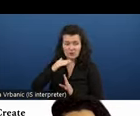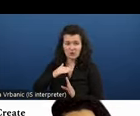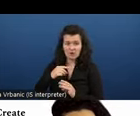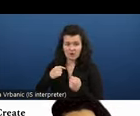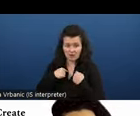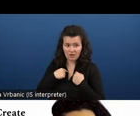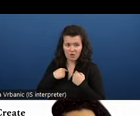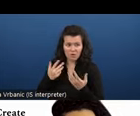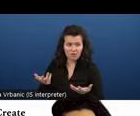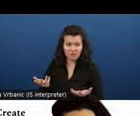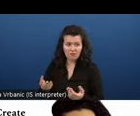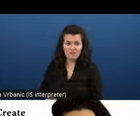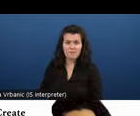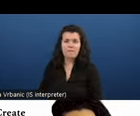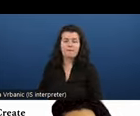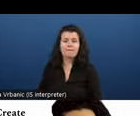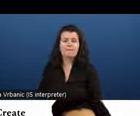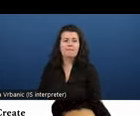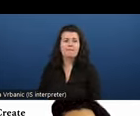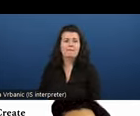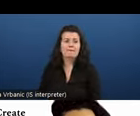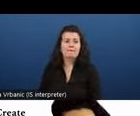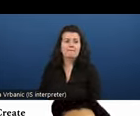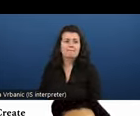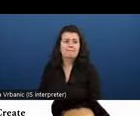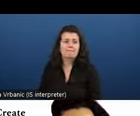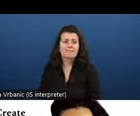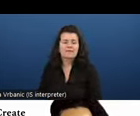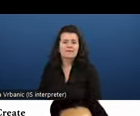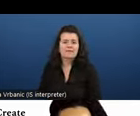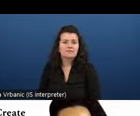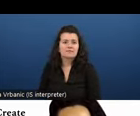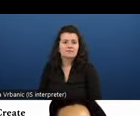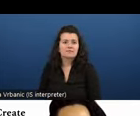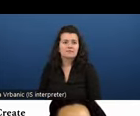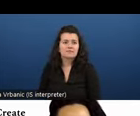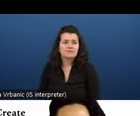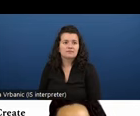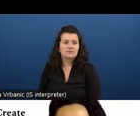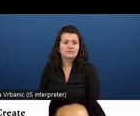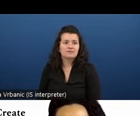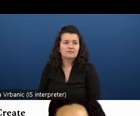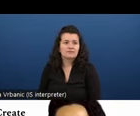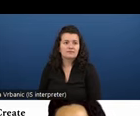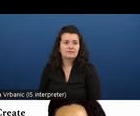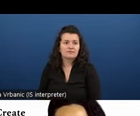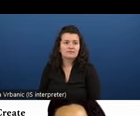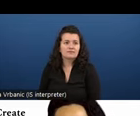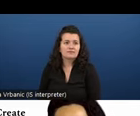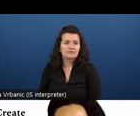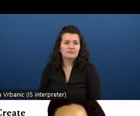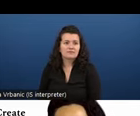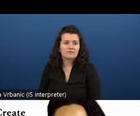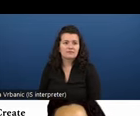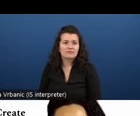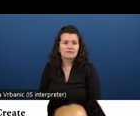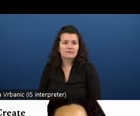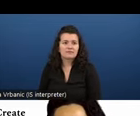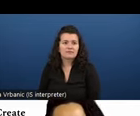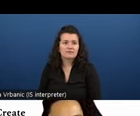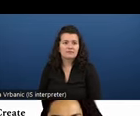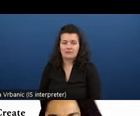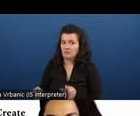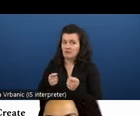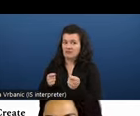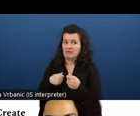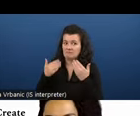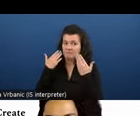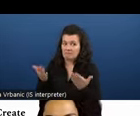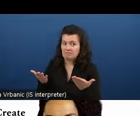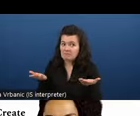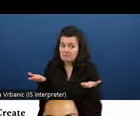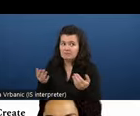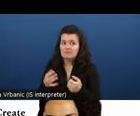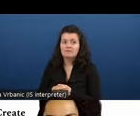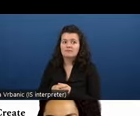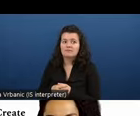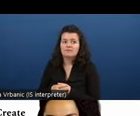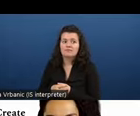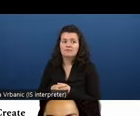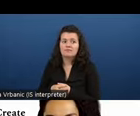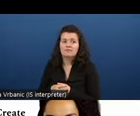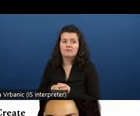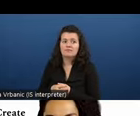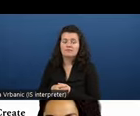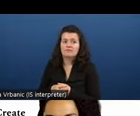15:24:06 Well, 15:24:21 maybe she can increase the sound